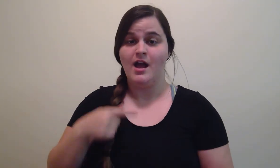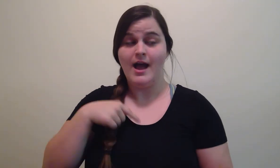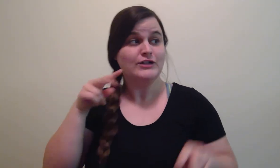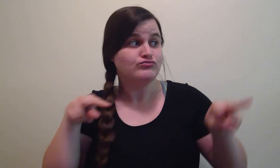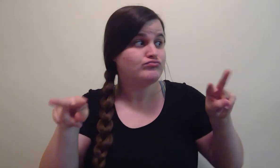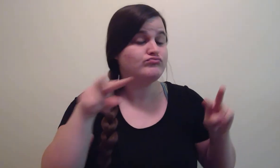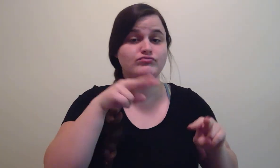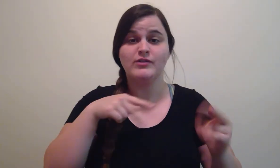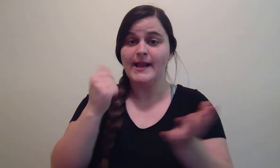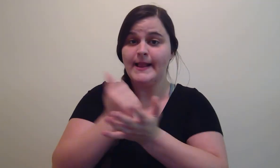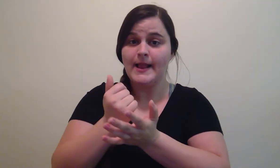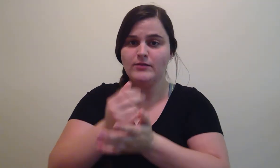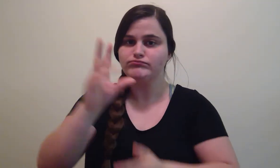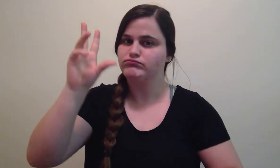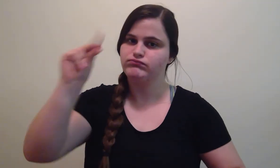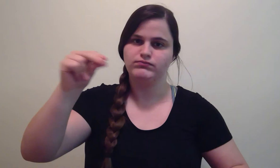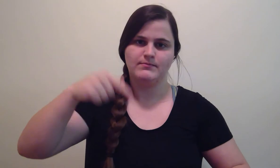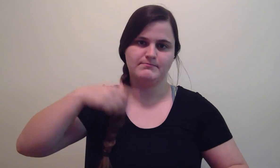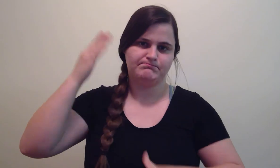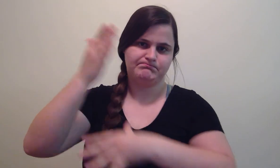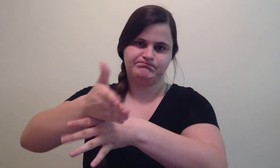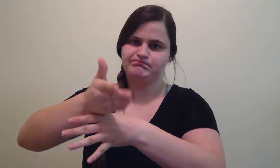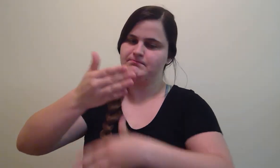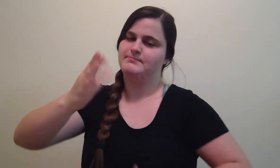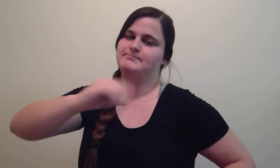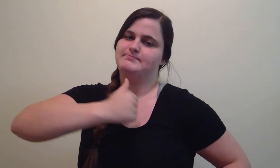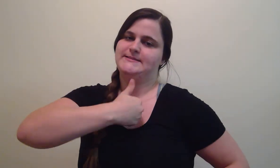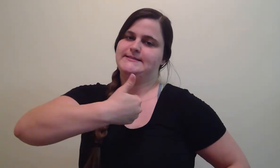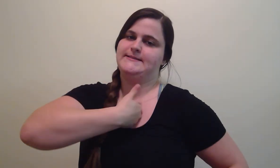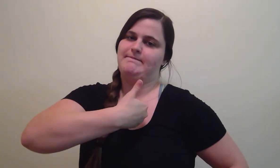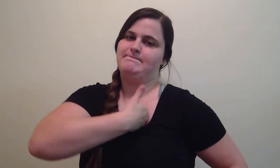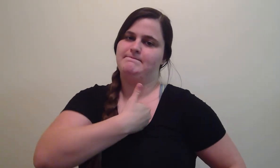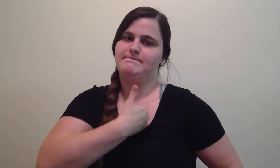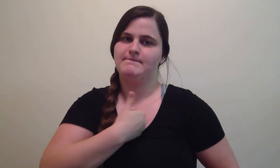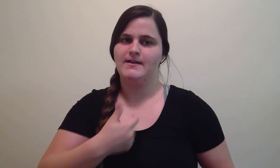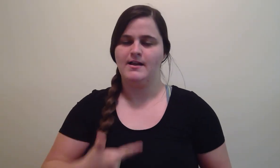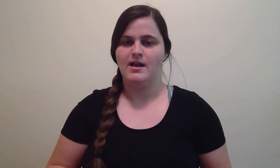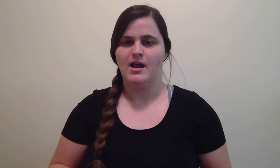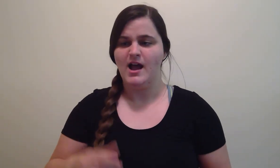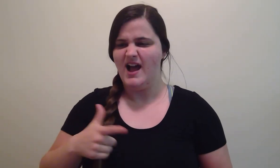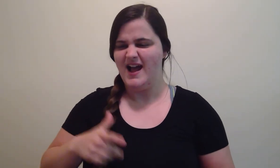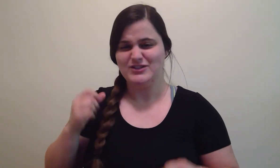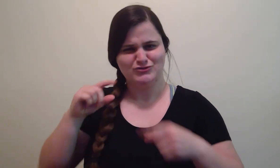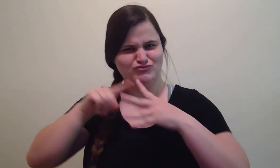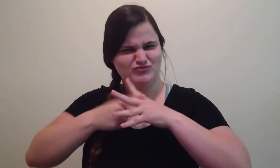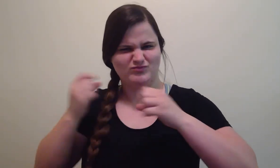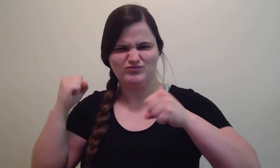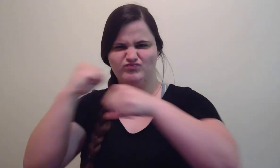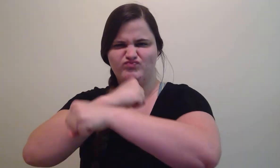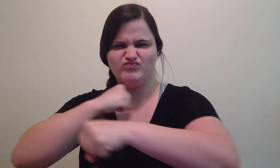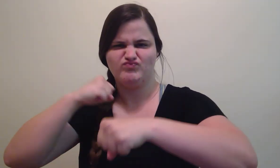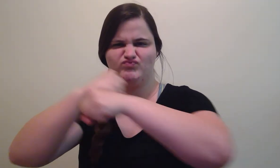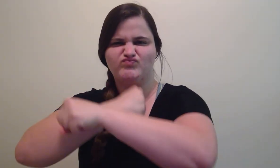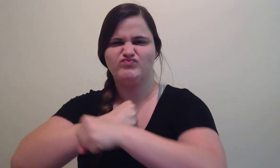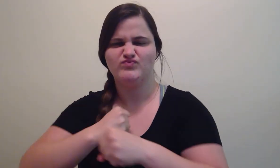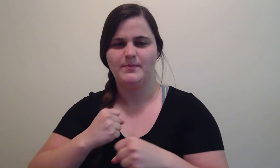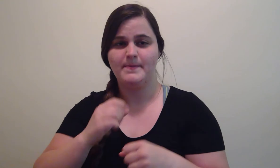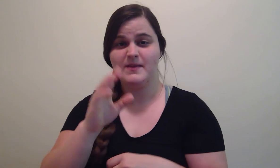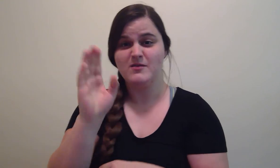I didn't even bother checking around for other candidates- I had her off of him in two seconds flat.